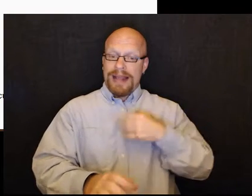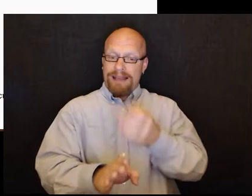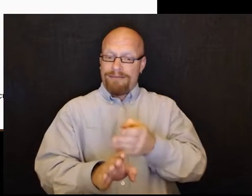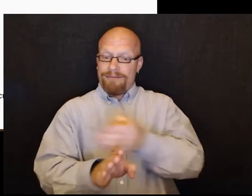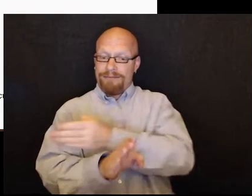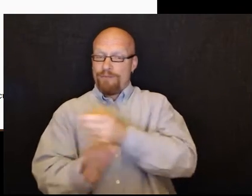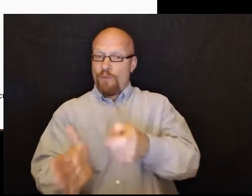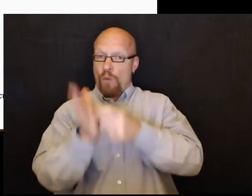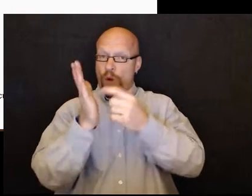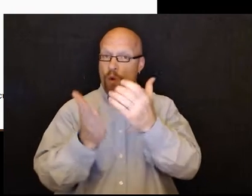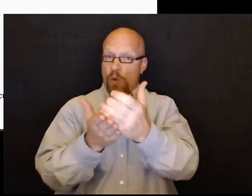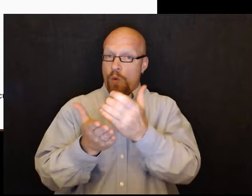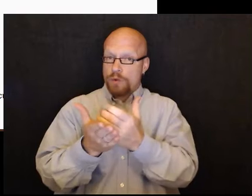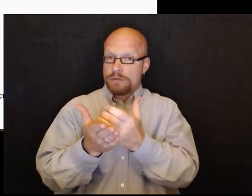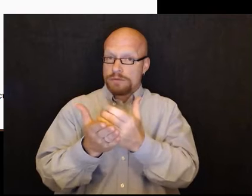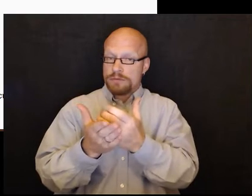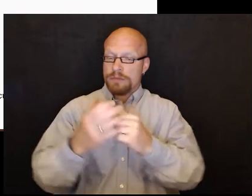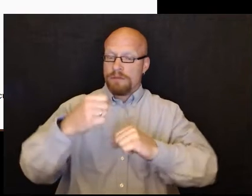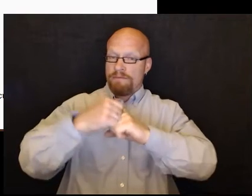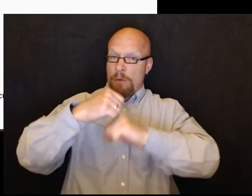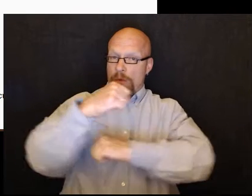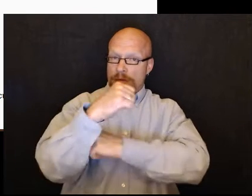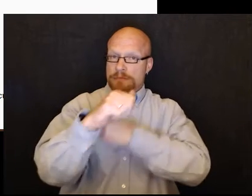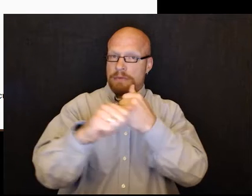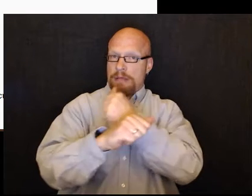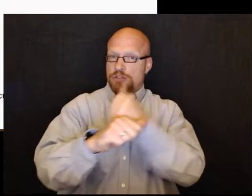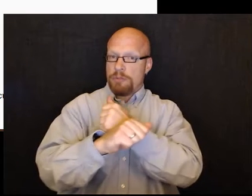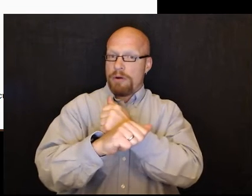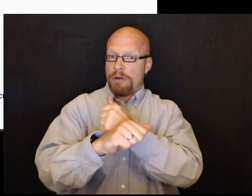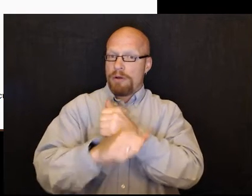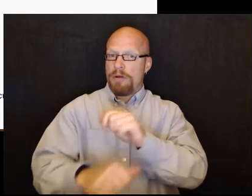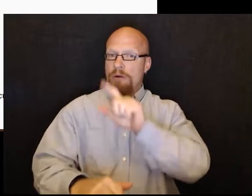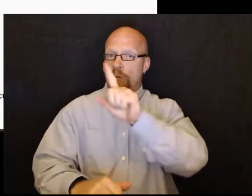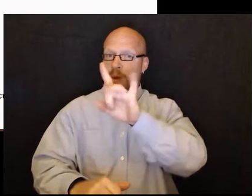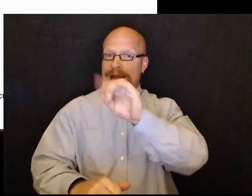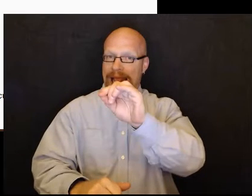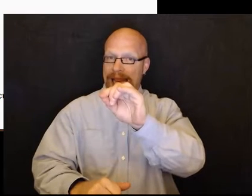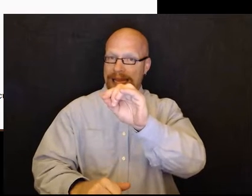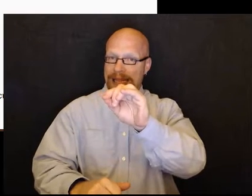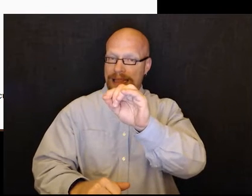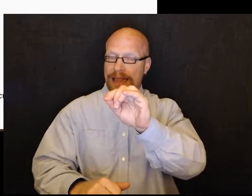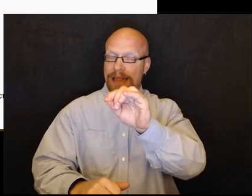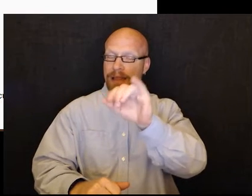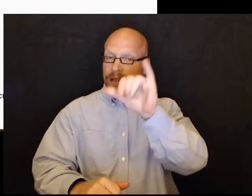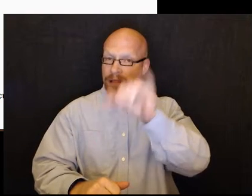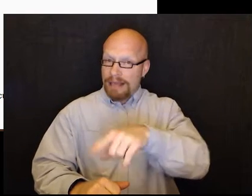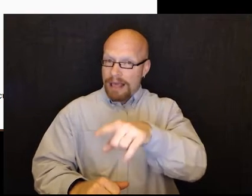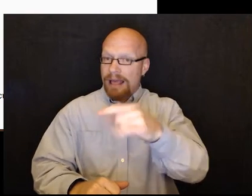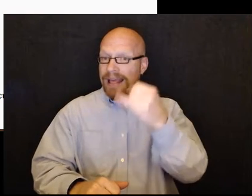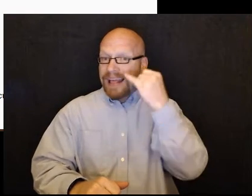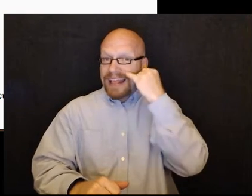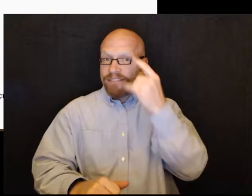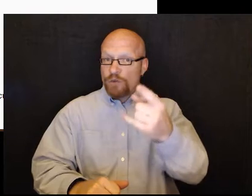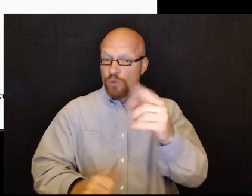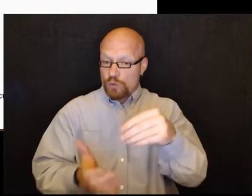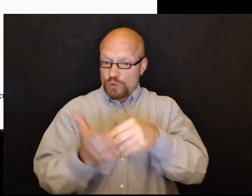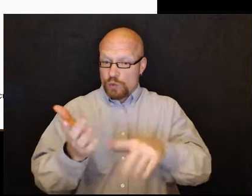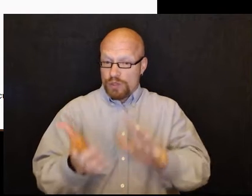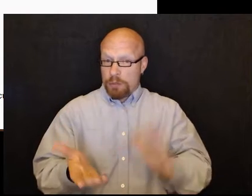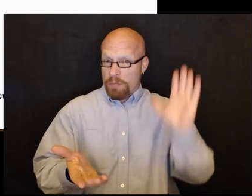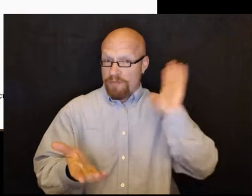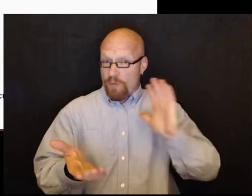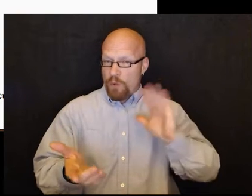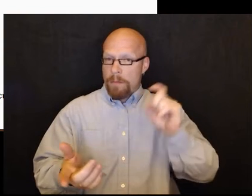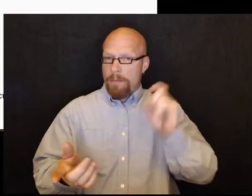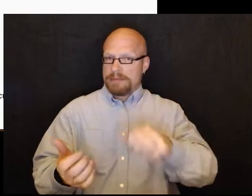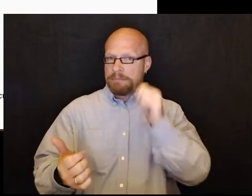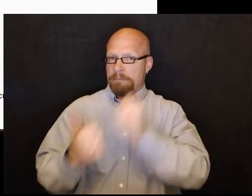this course Applications of Algebra 210.02 to the prerequisite is Foundations